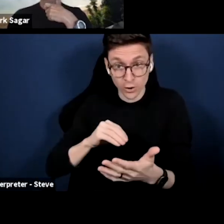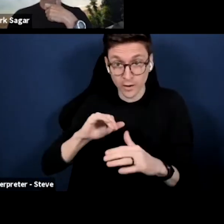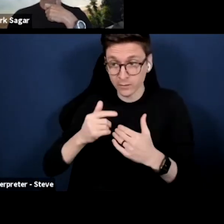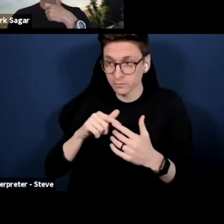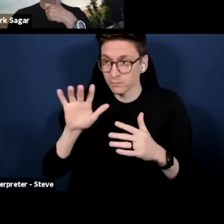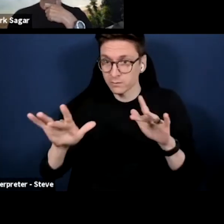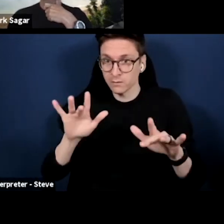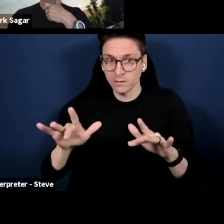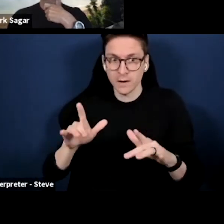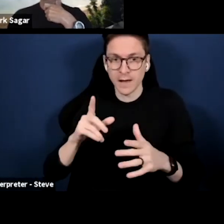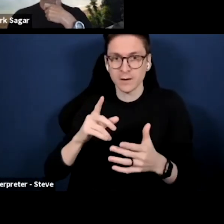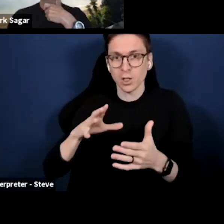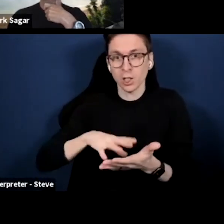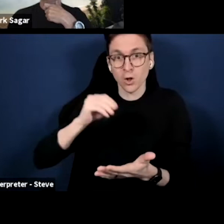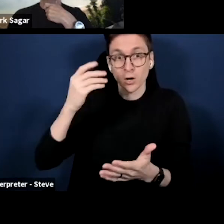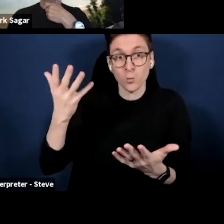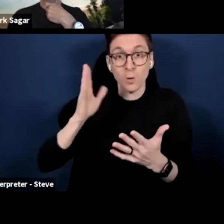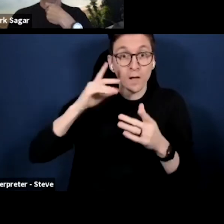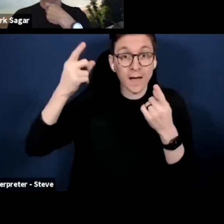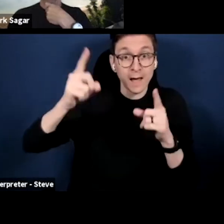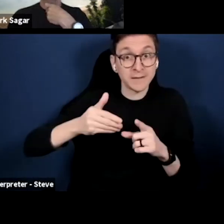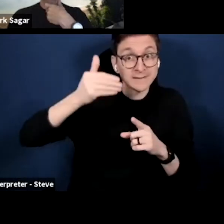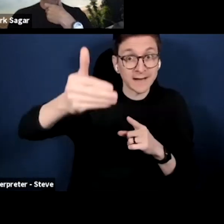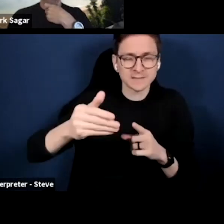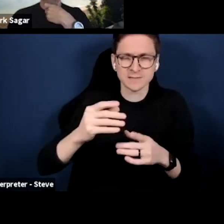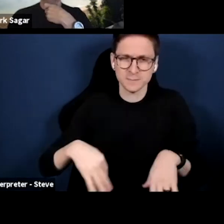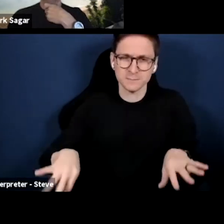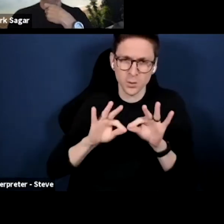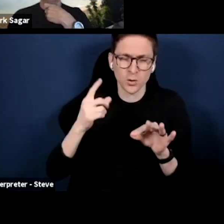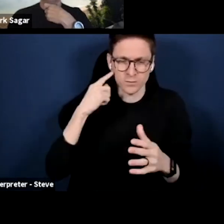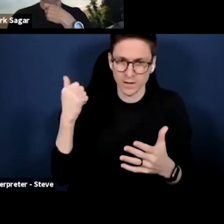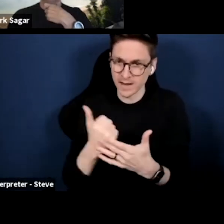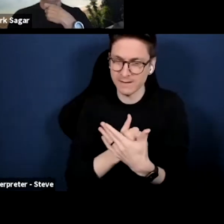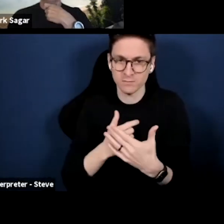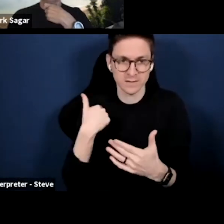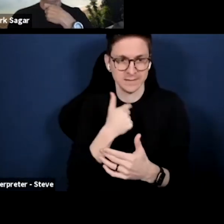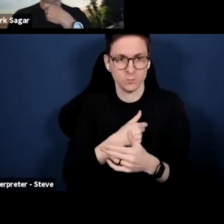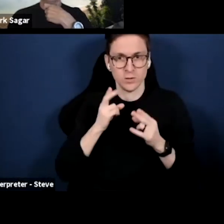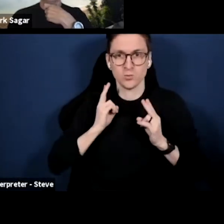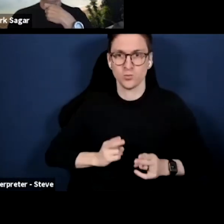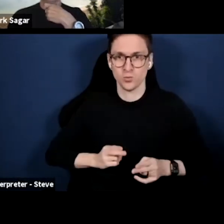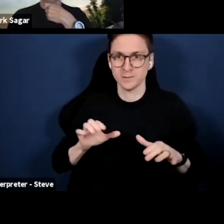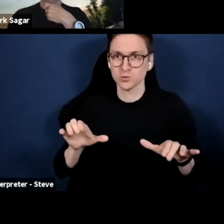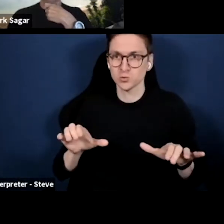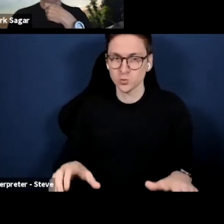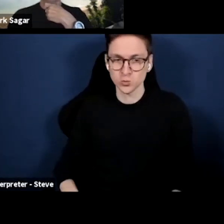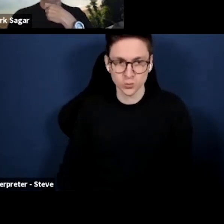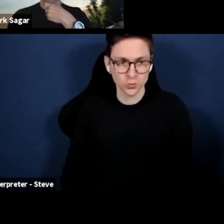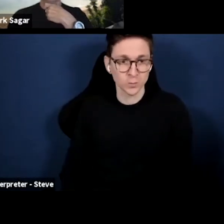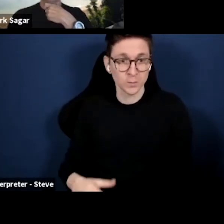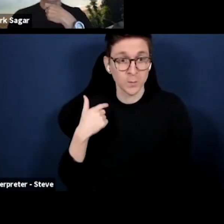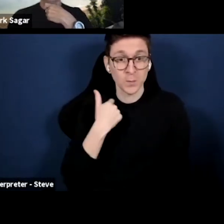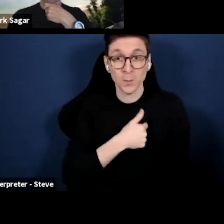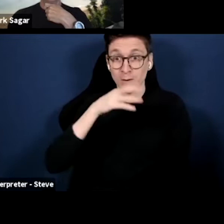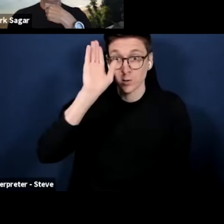happen next is crucial to everything we do we all know that making eye contact is a powerful way to